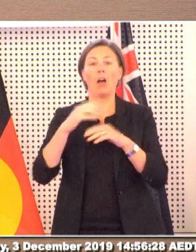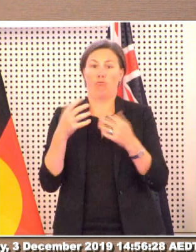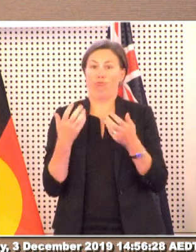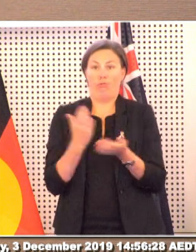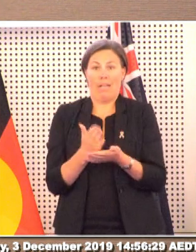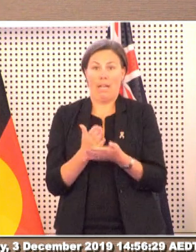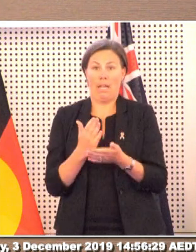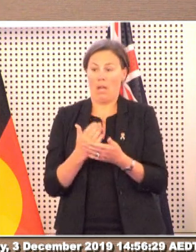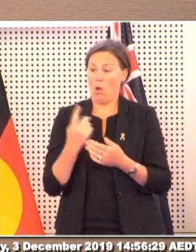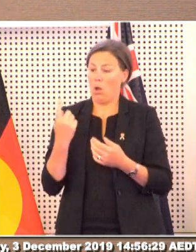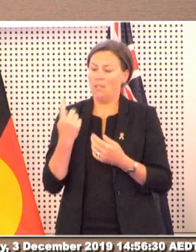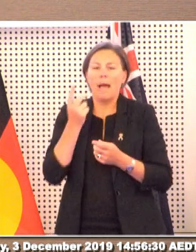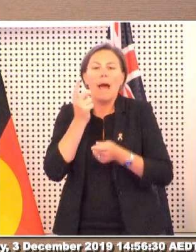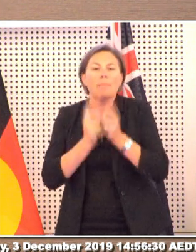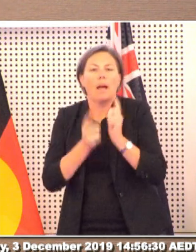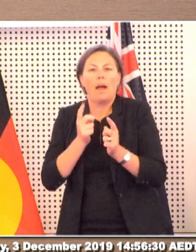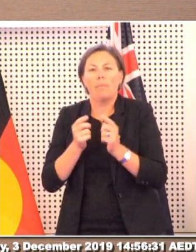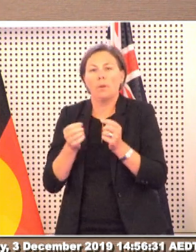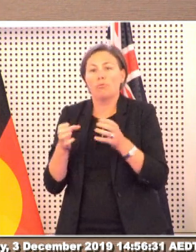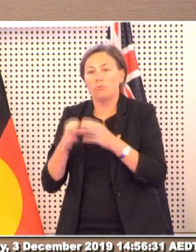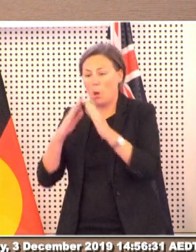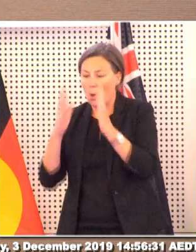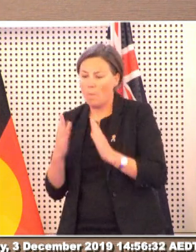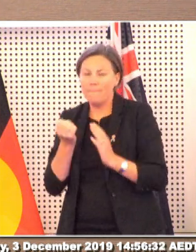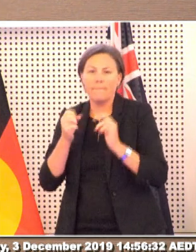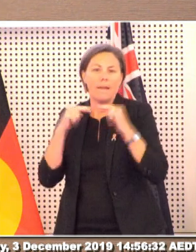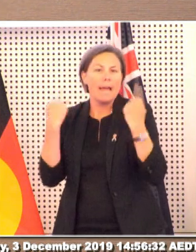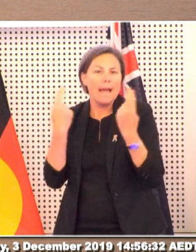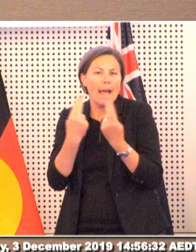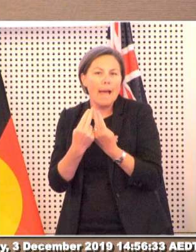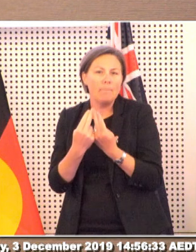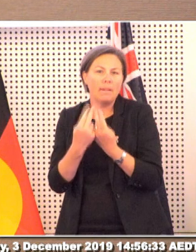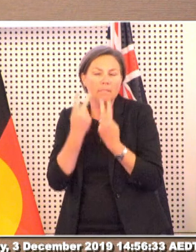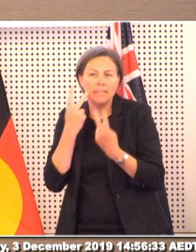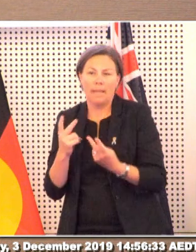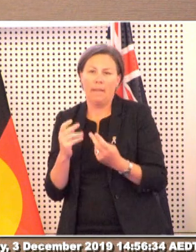have family members or friends – that’s less likely – it’s more likely that you’re